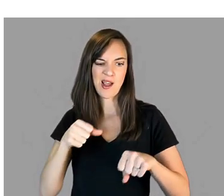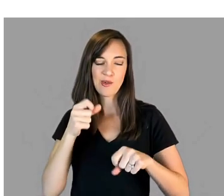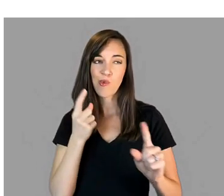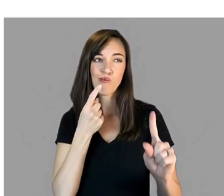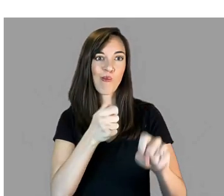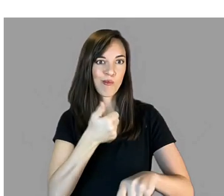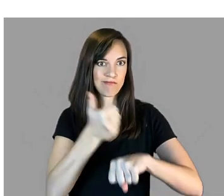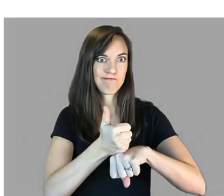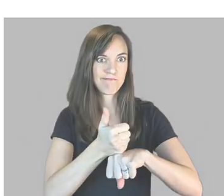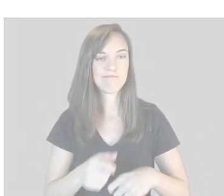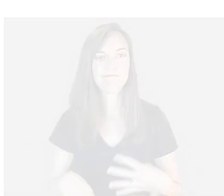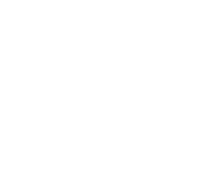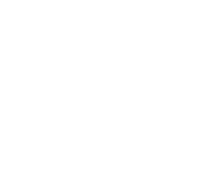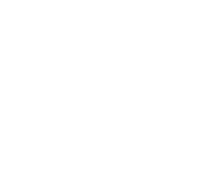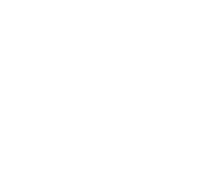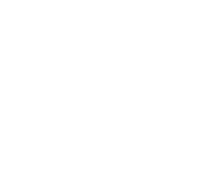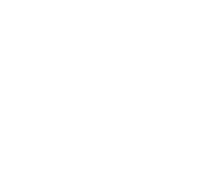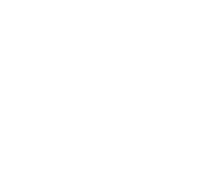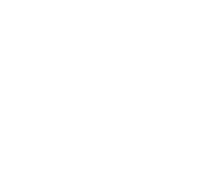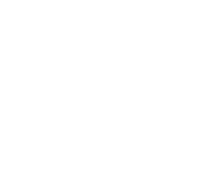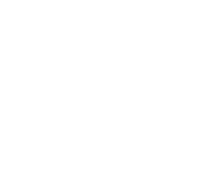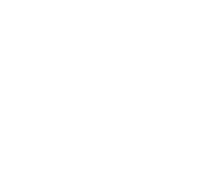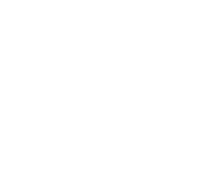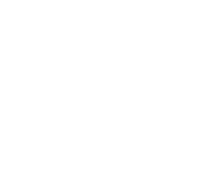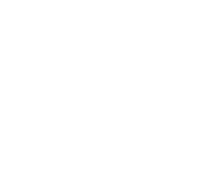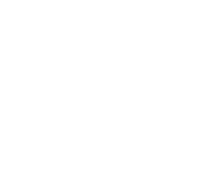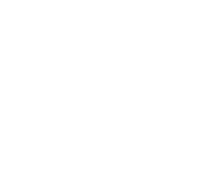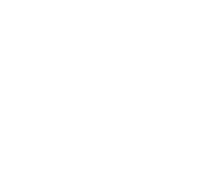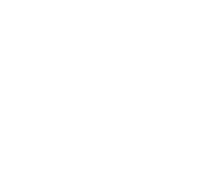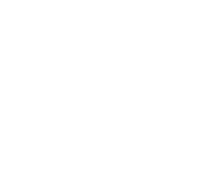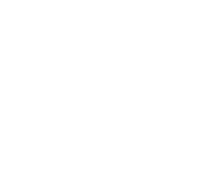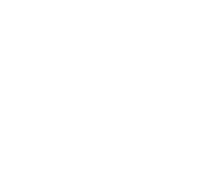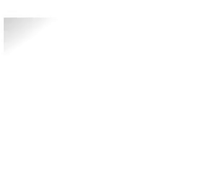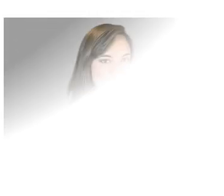prerequisite for establishing both short and long-term goals.